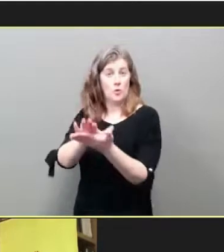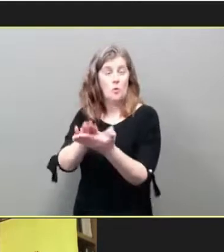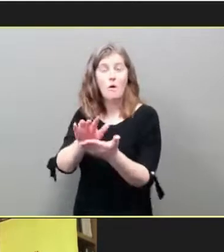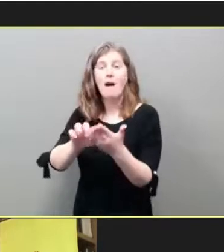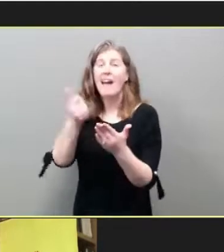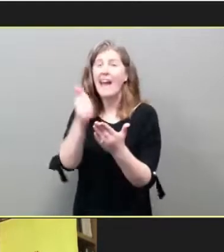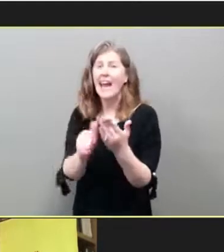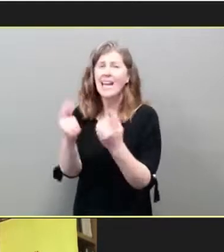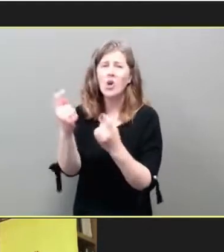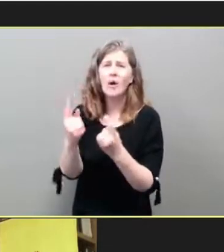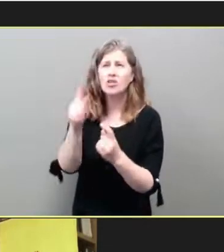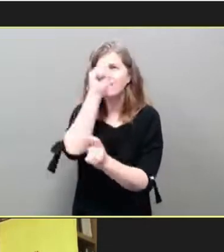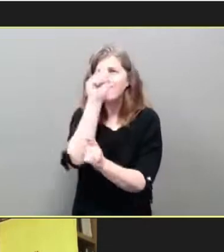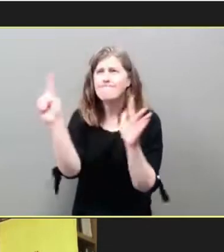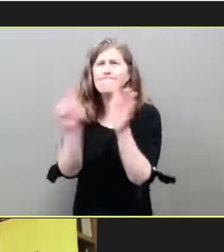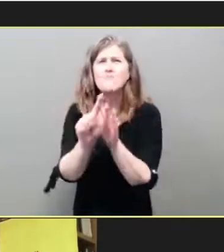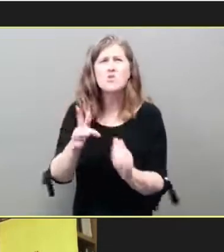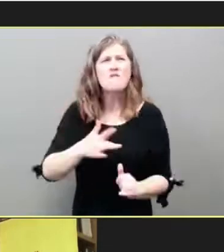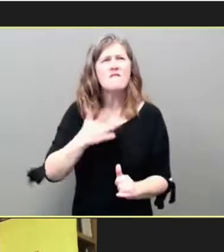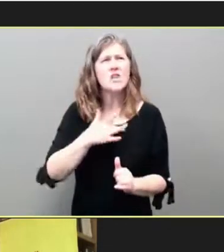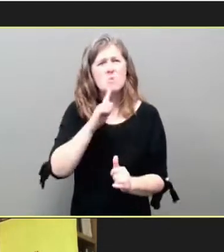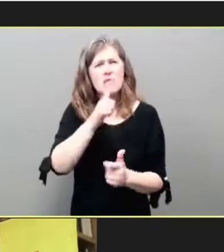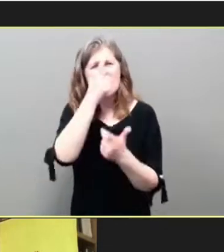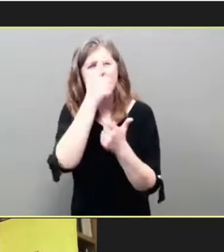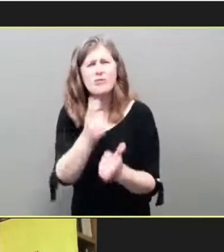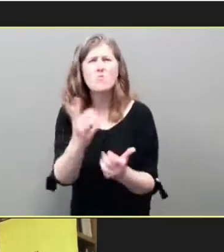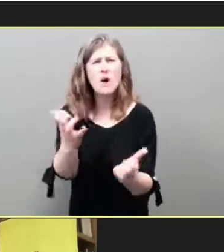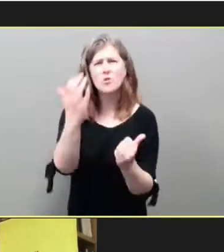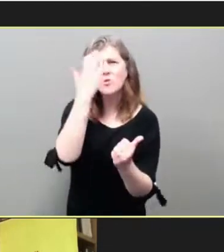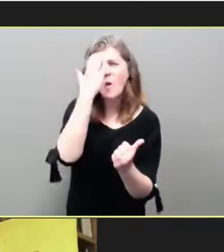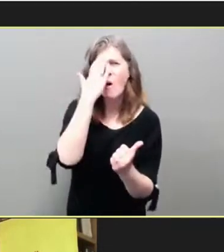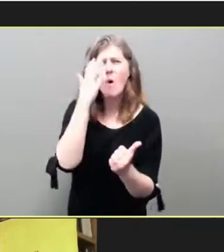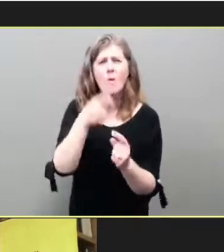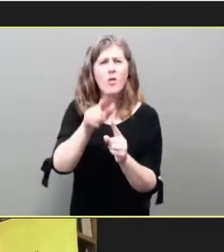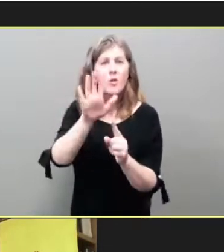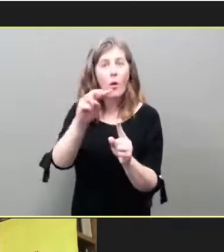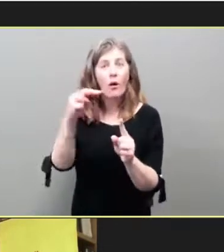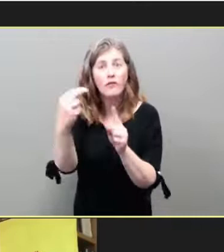things that you think are particular interest to your viewers readers. And